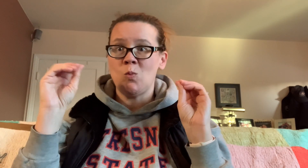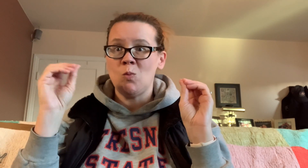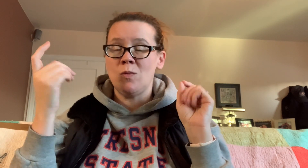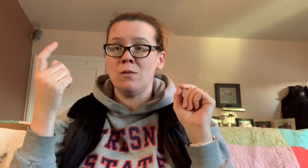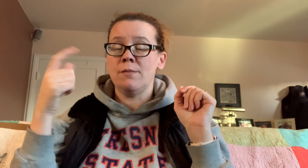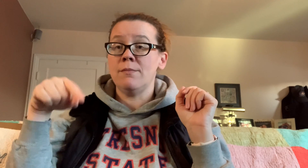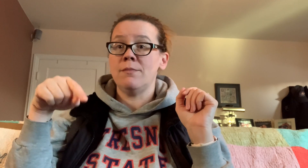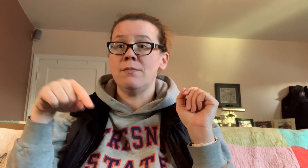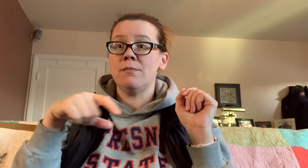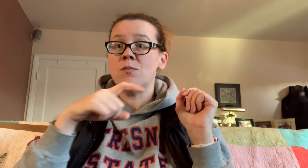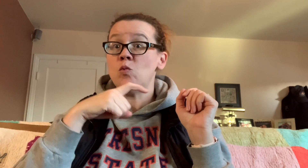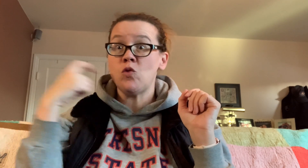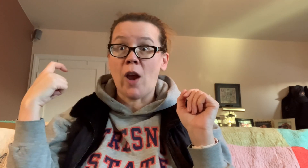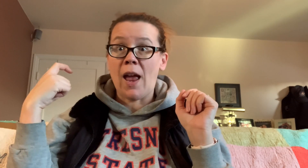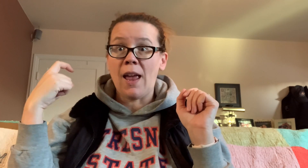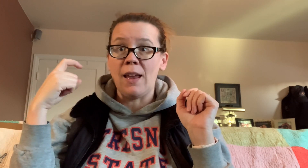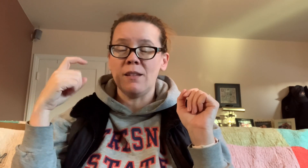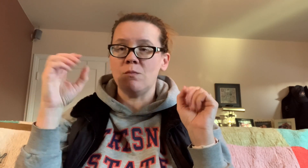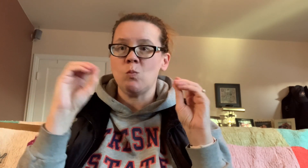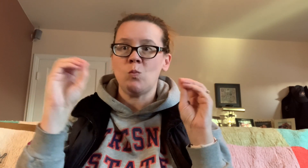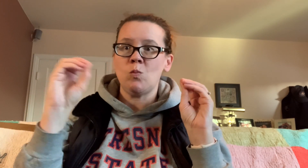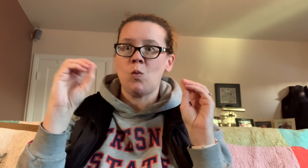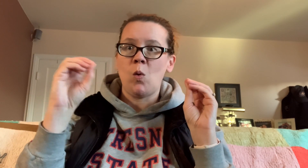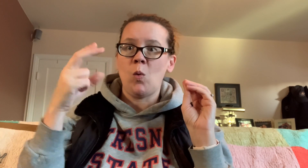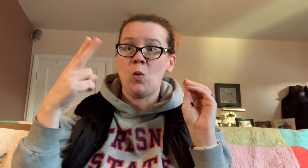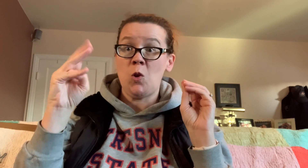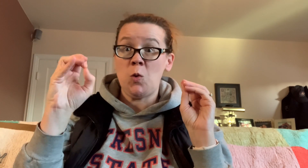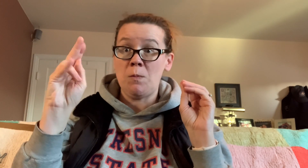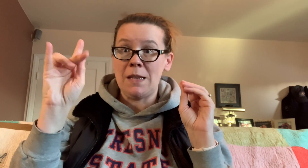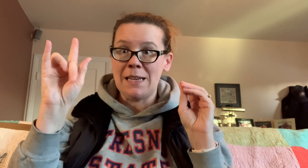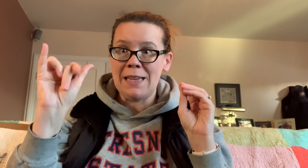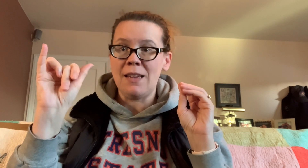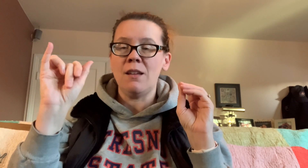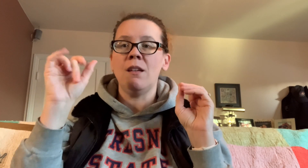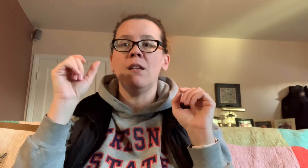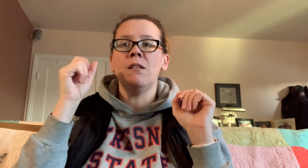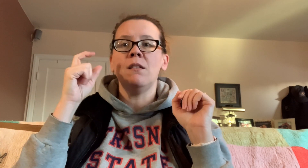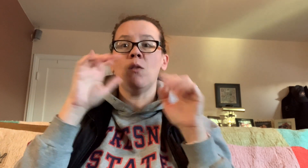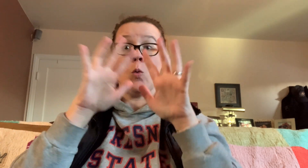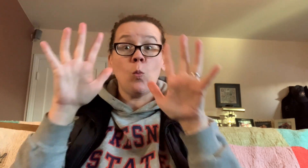environment, and we don't have a huge bug problem. So i don't know if humidity, or